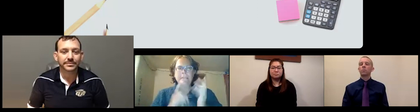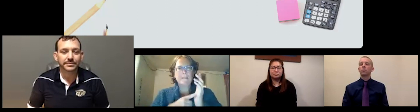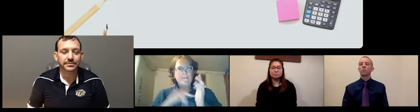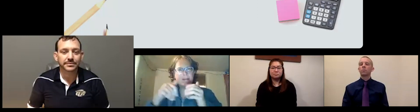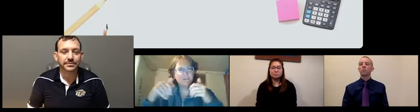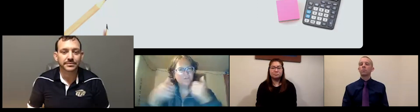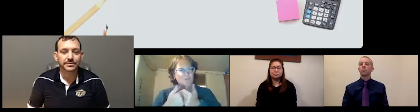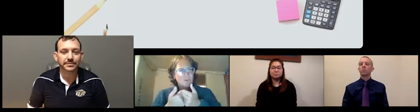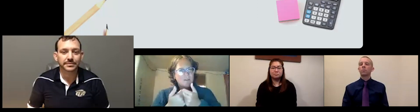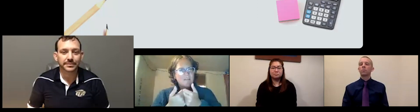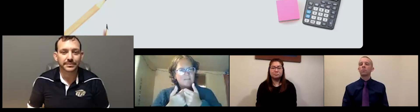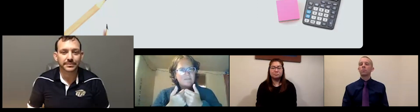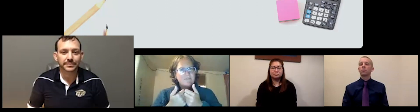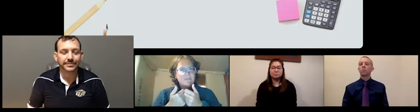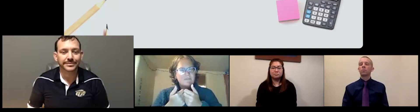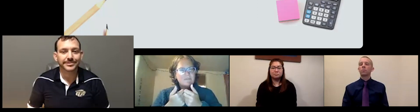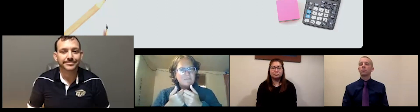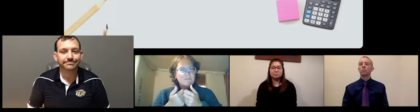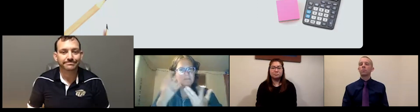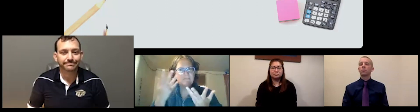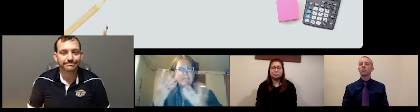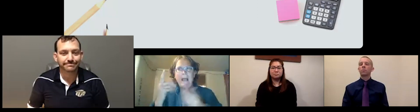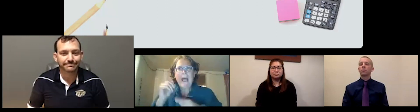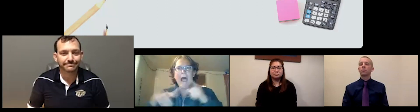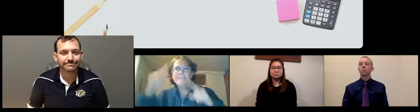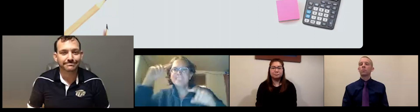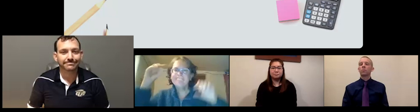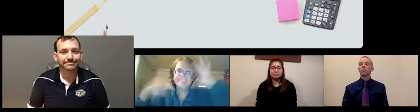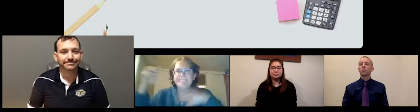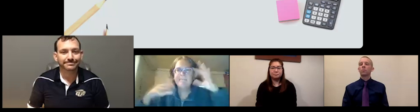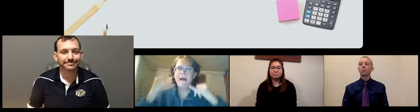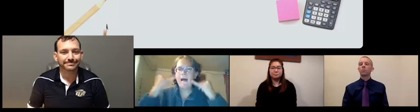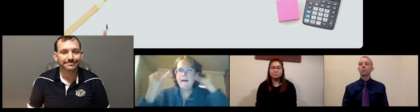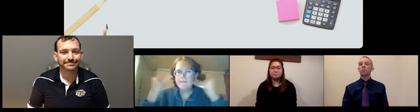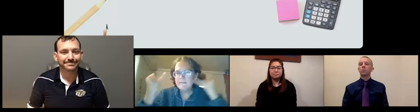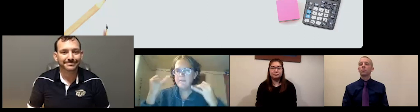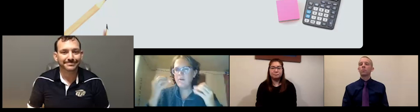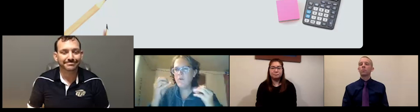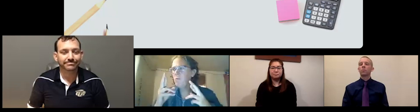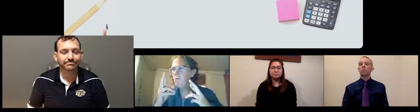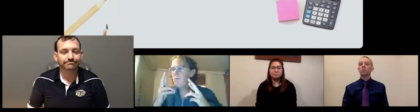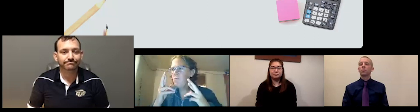Sometimes it’s challenging. I can’t brainstorm ideas or